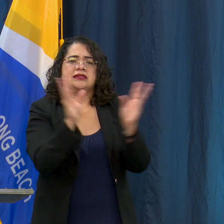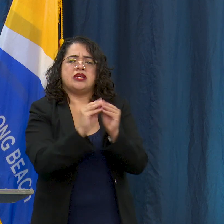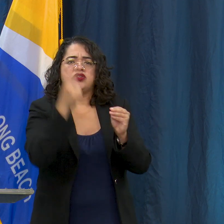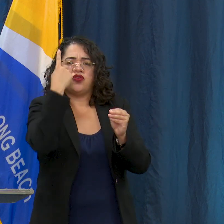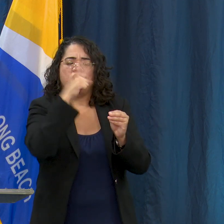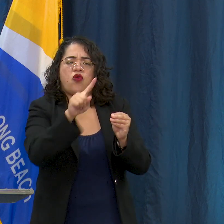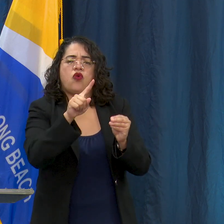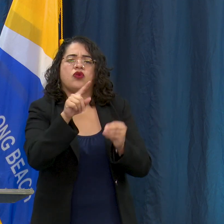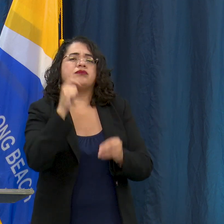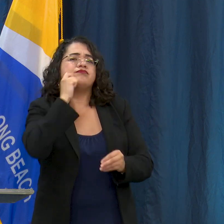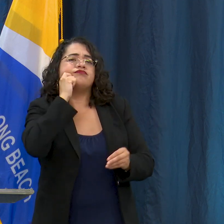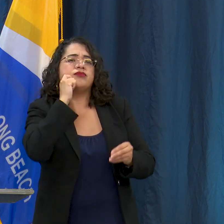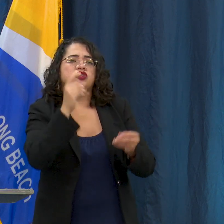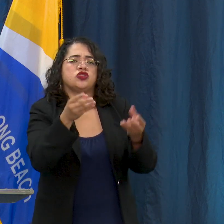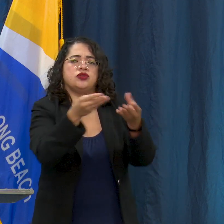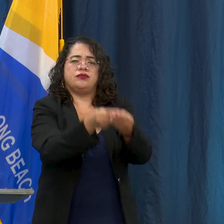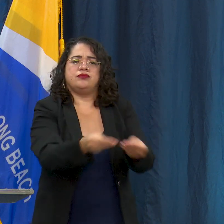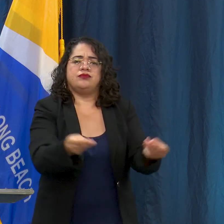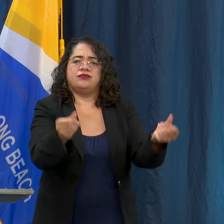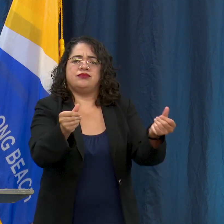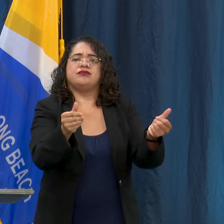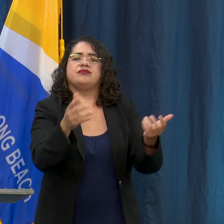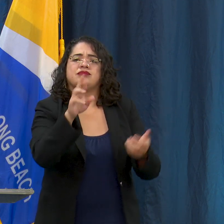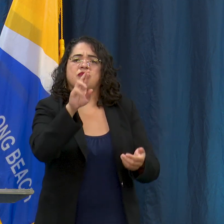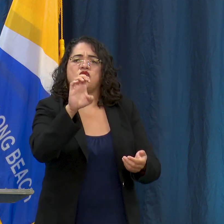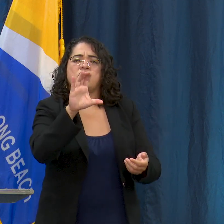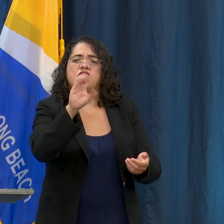participating in those and with that I'm gonna turn this over to Dr. Davis, thank